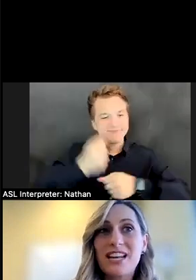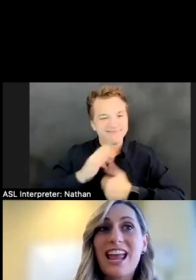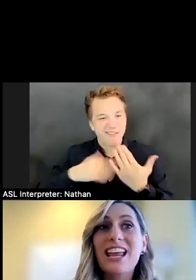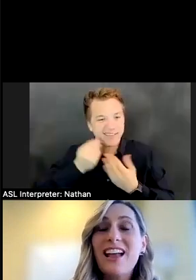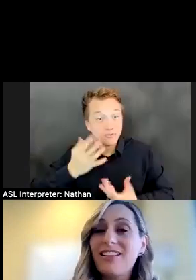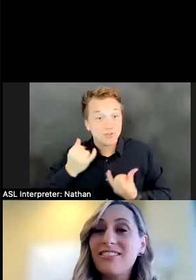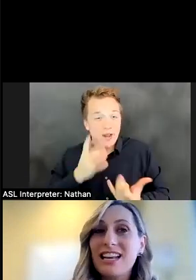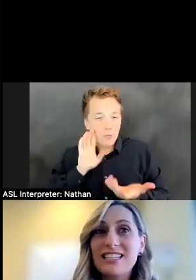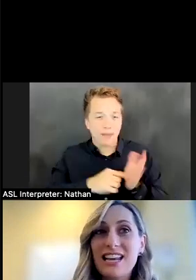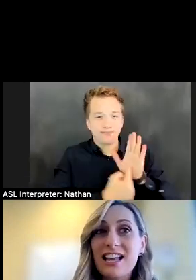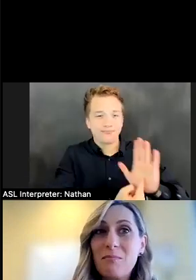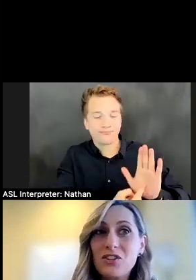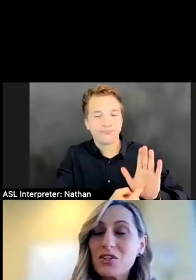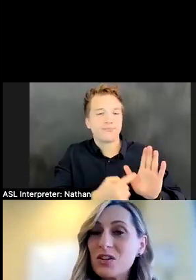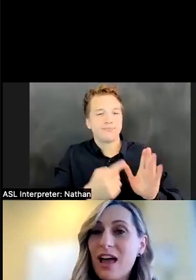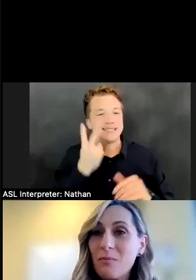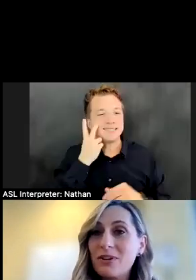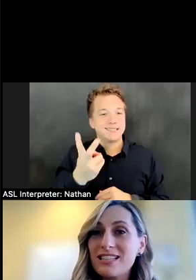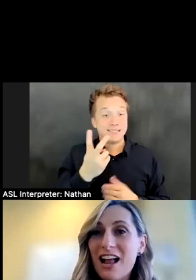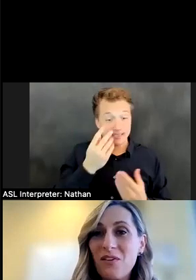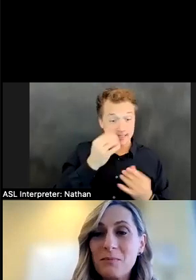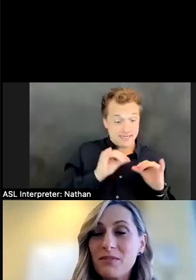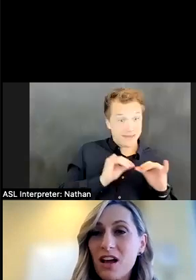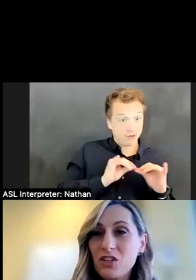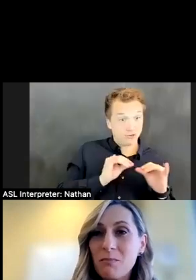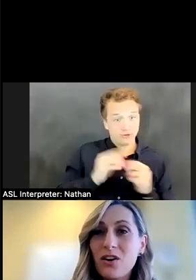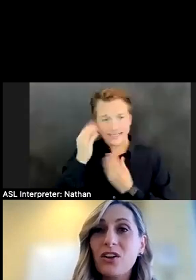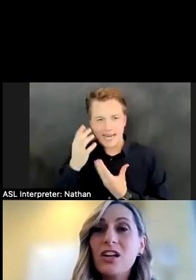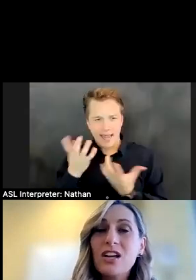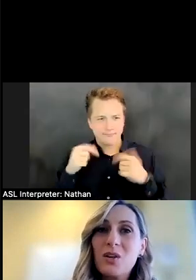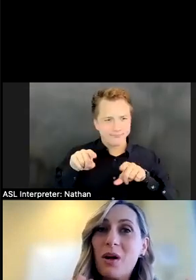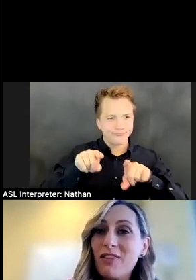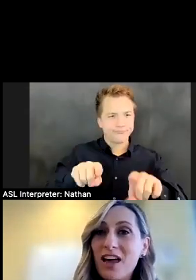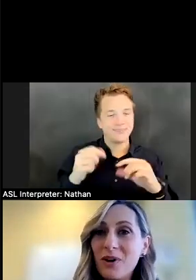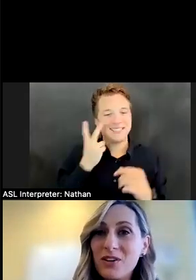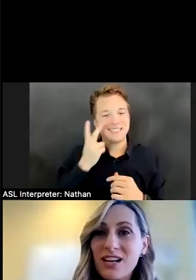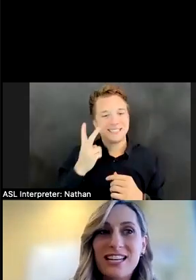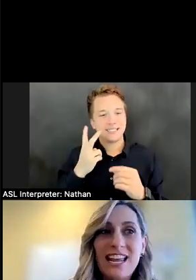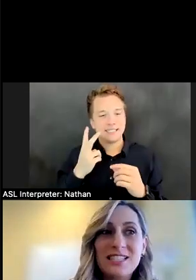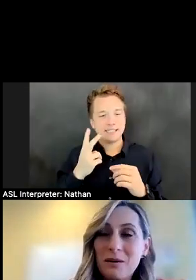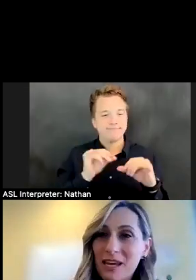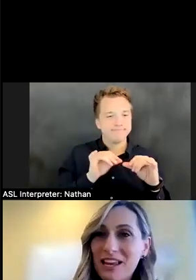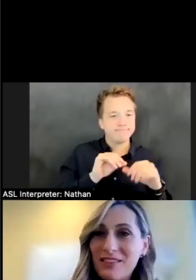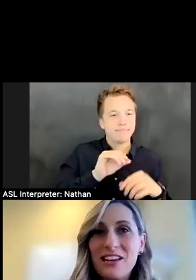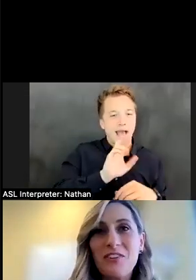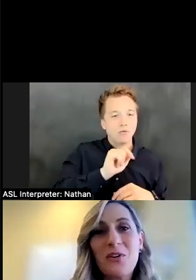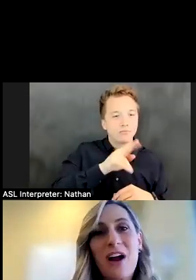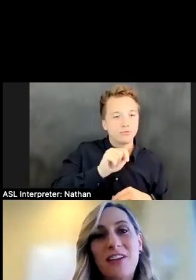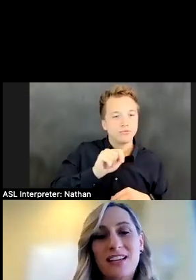today, aligning data and measures to the outputs and outcomes of a logic model, so a lot of what you saw today is going to be in this infographic.